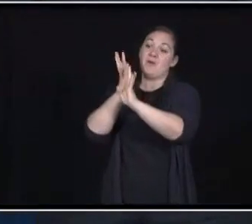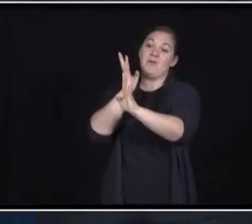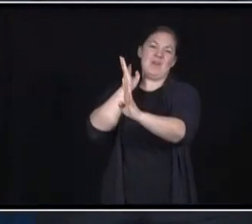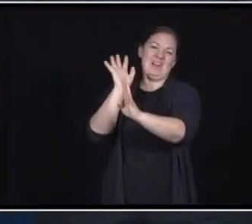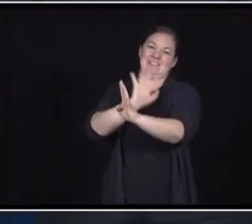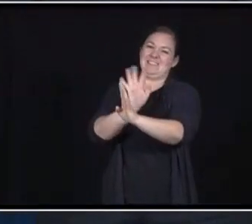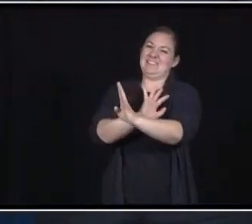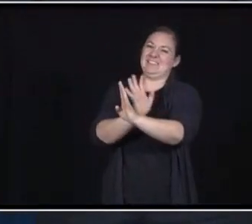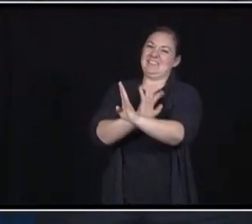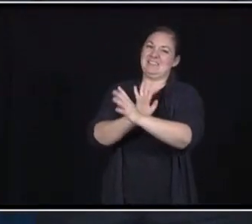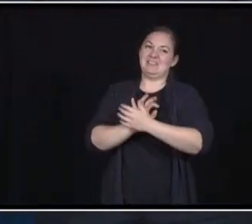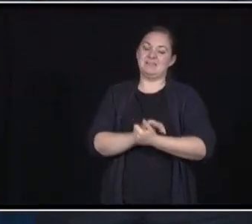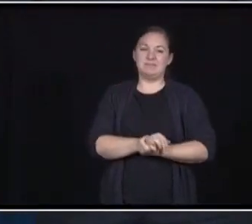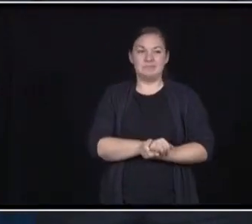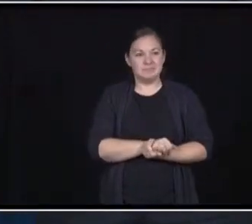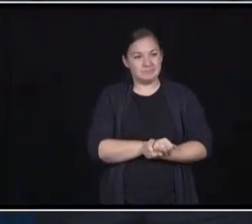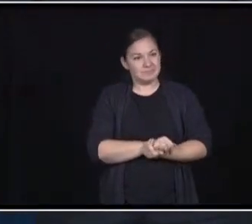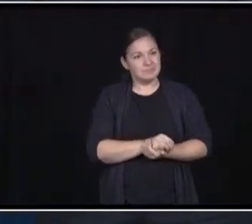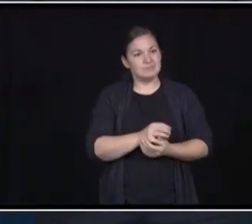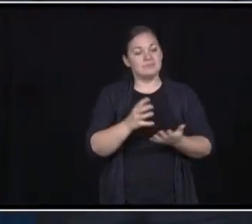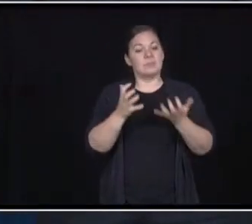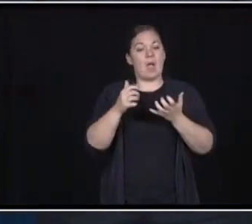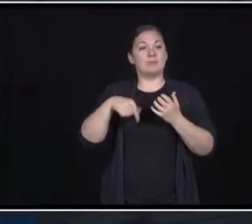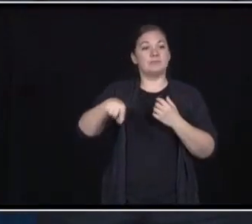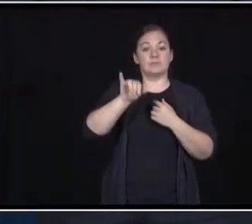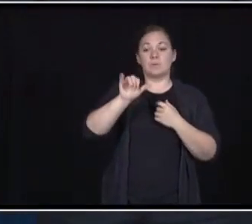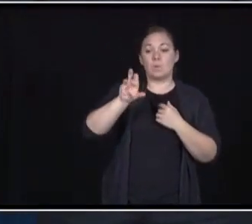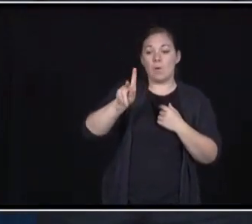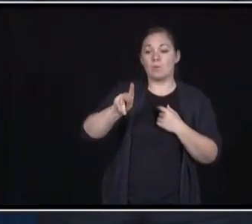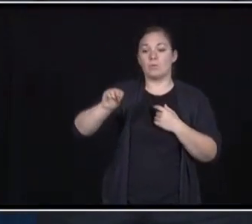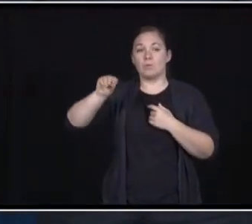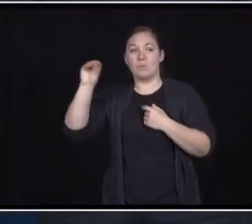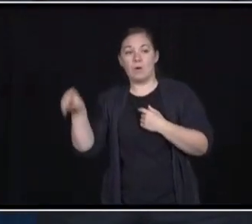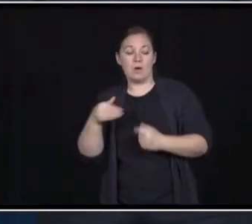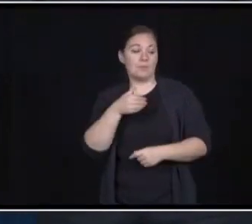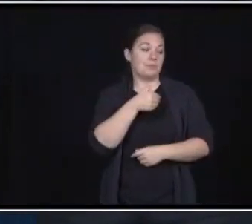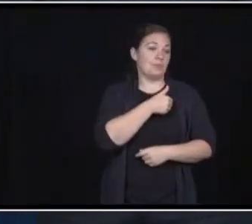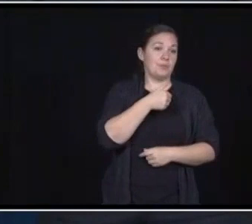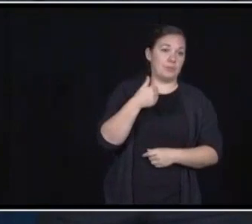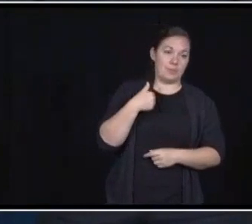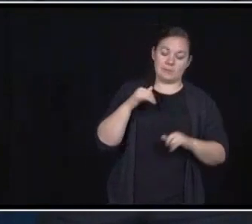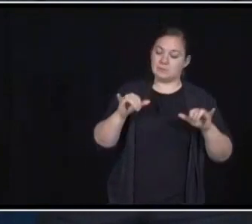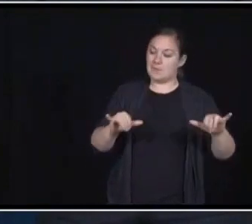That is what we wanted to have happen in York, Ottawa and Toronto.